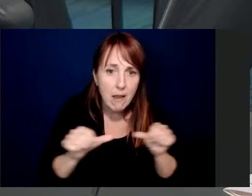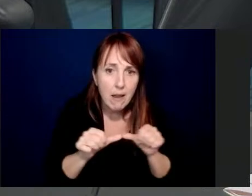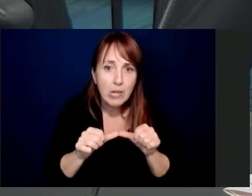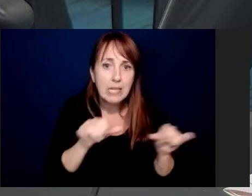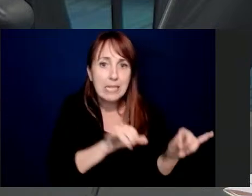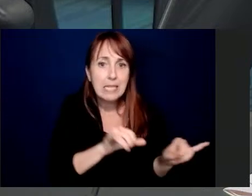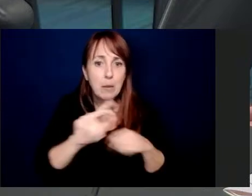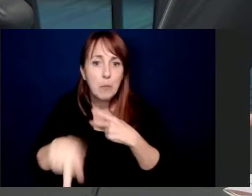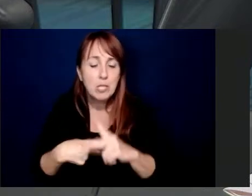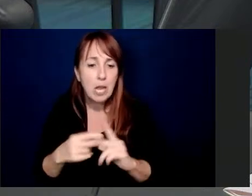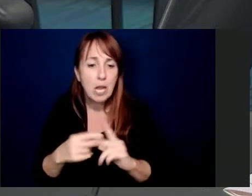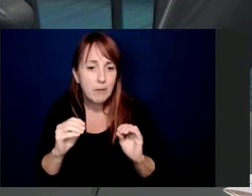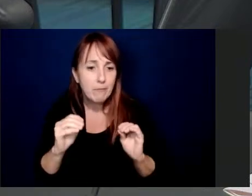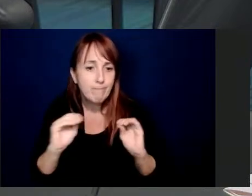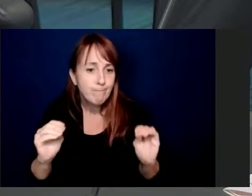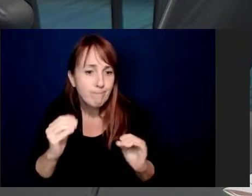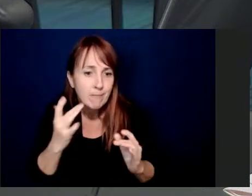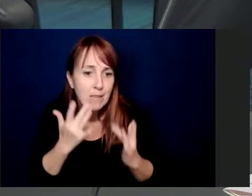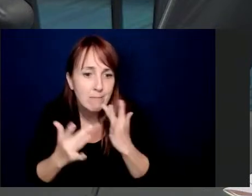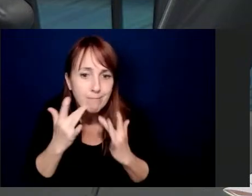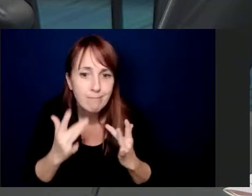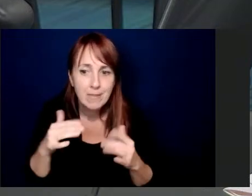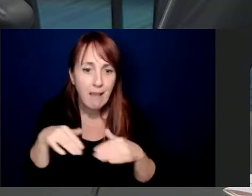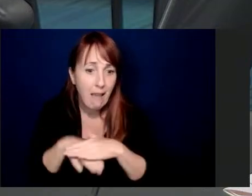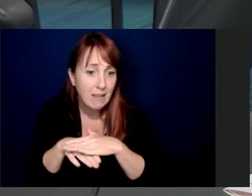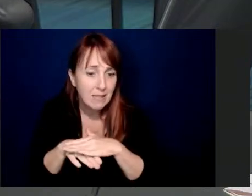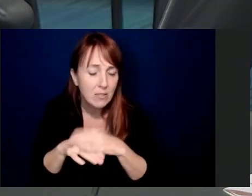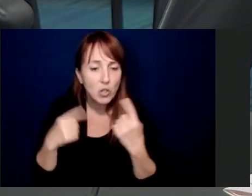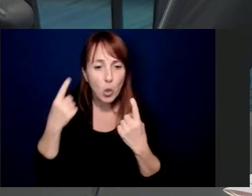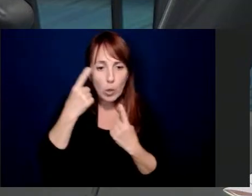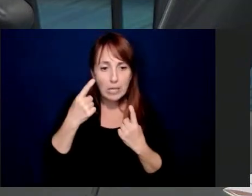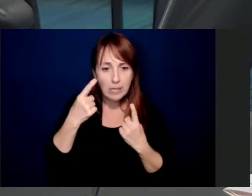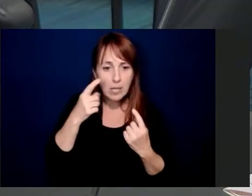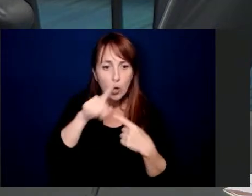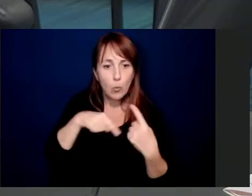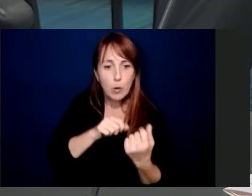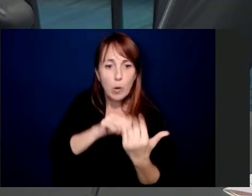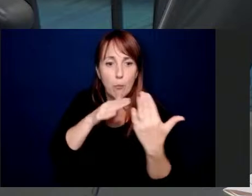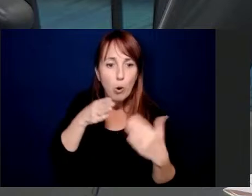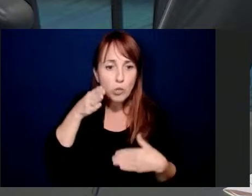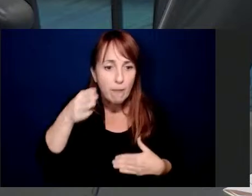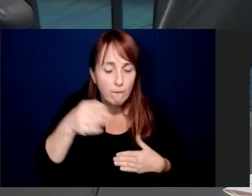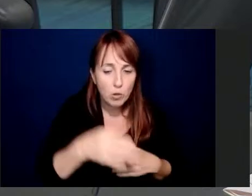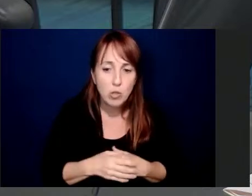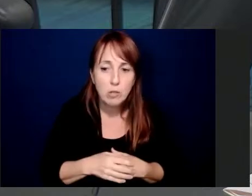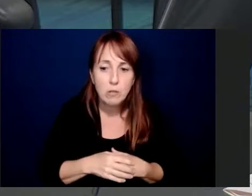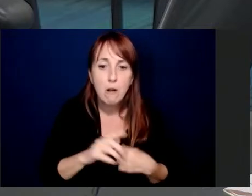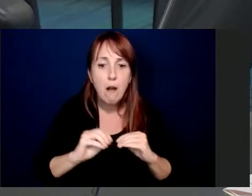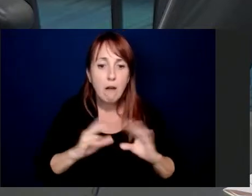So we should consider that as we approach this in the future. This one obviously applies to civil rights in,